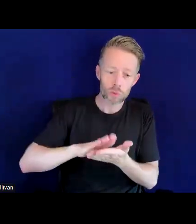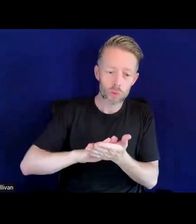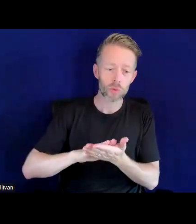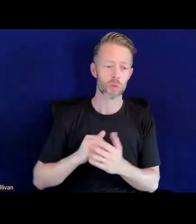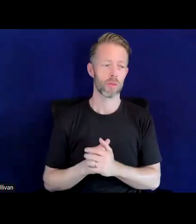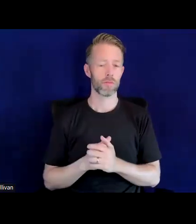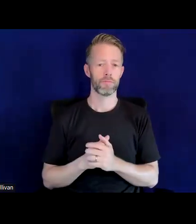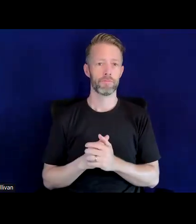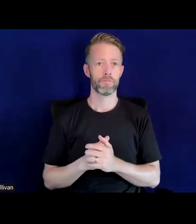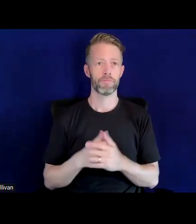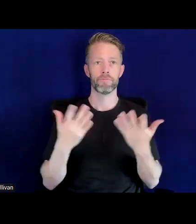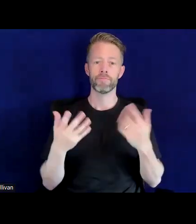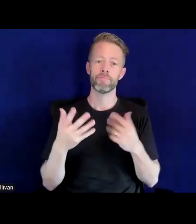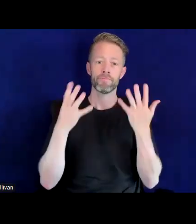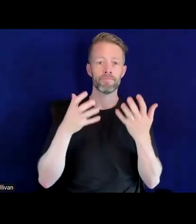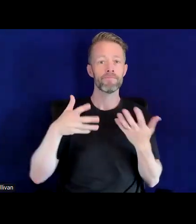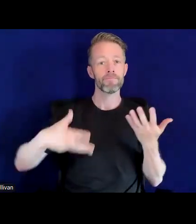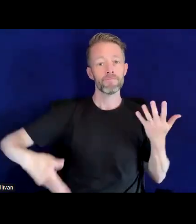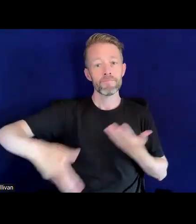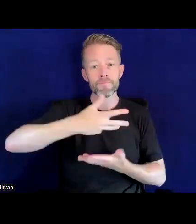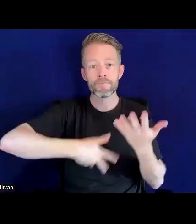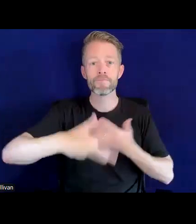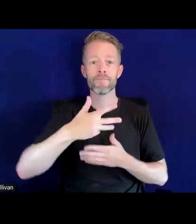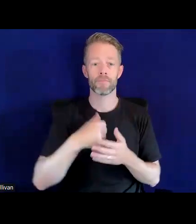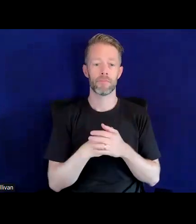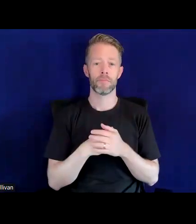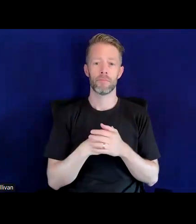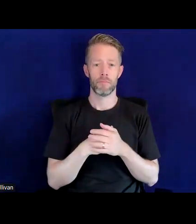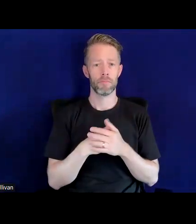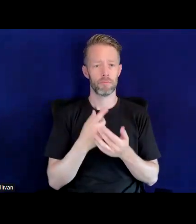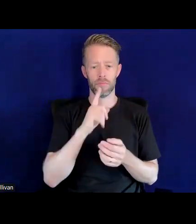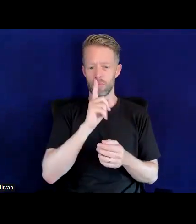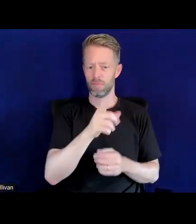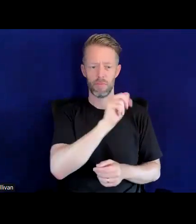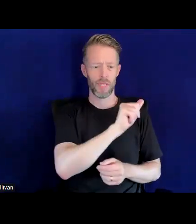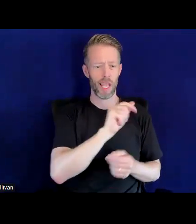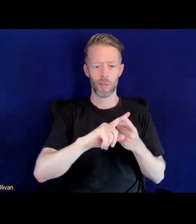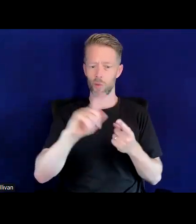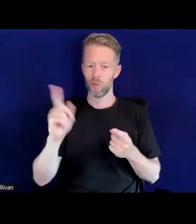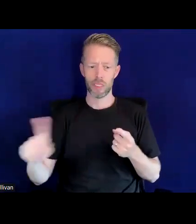to school, to socialize and in all aspects of their life, you